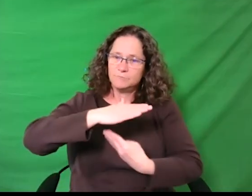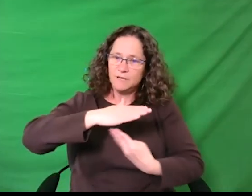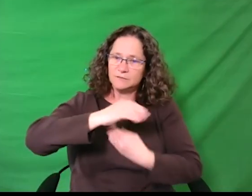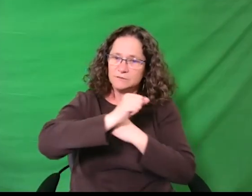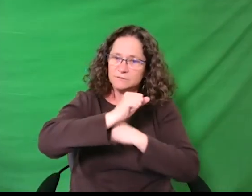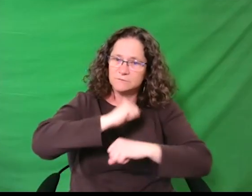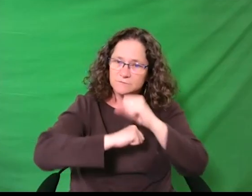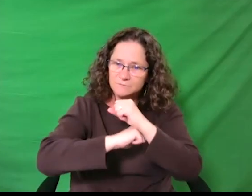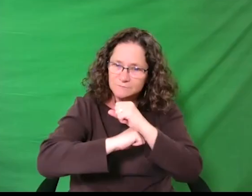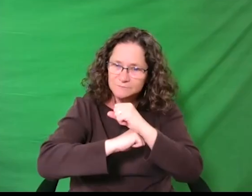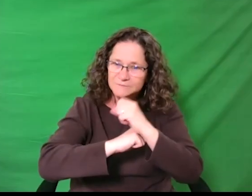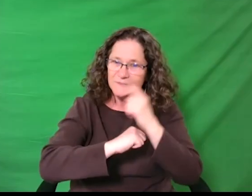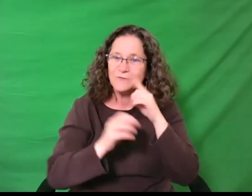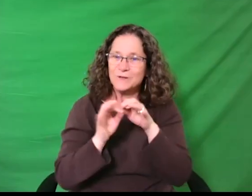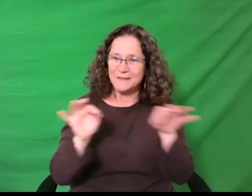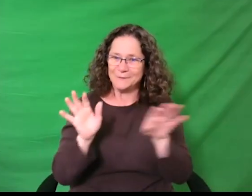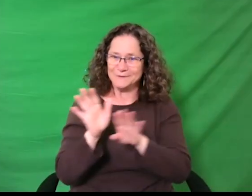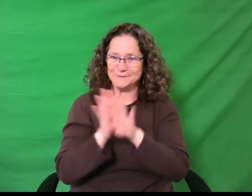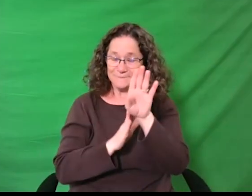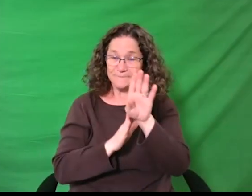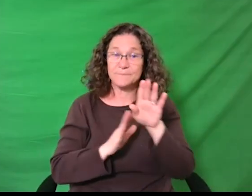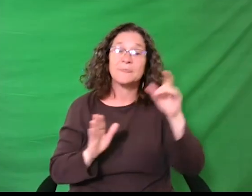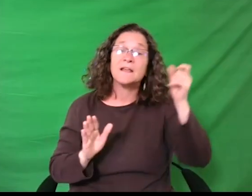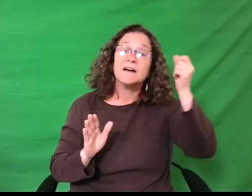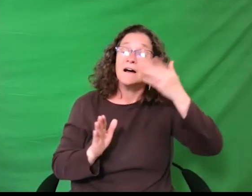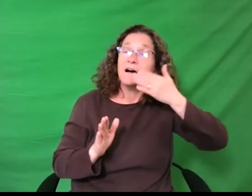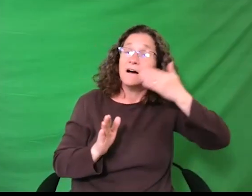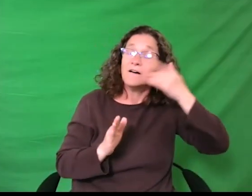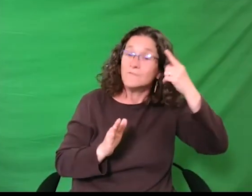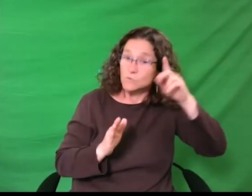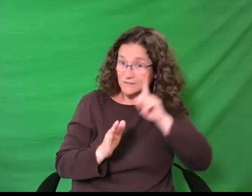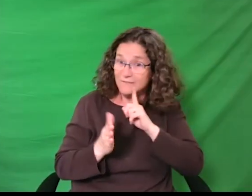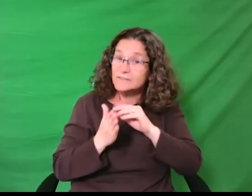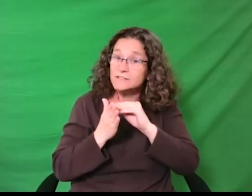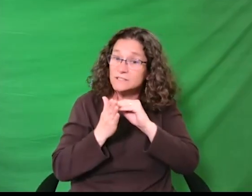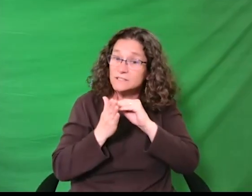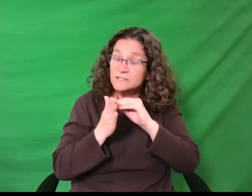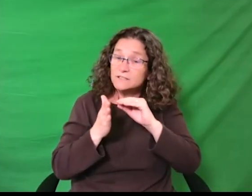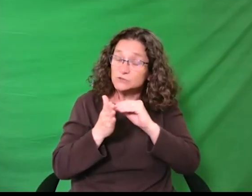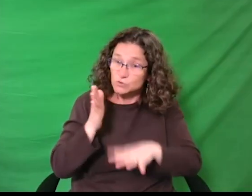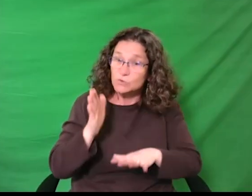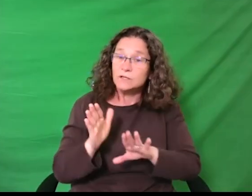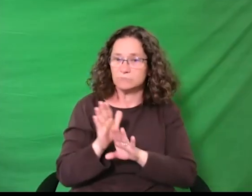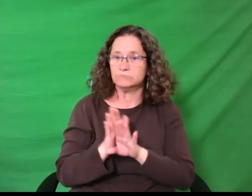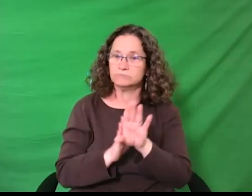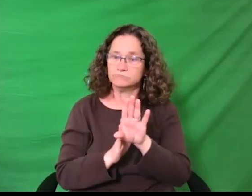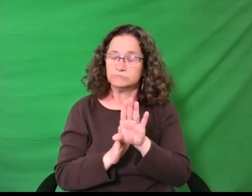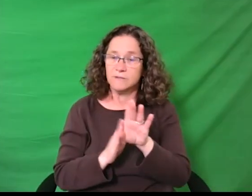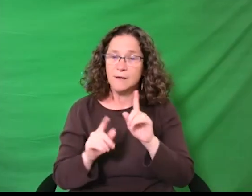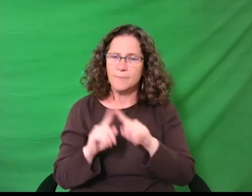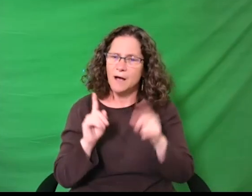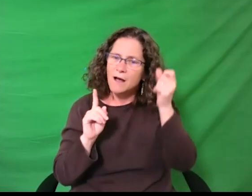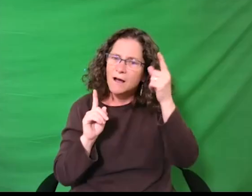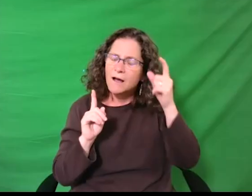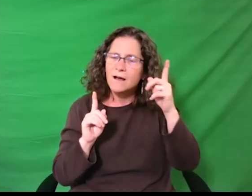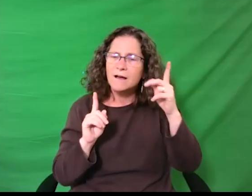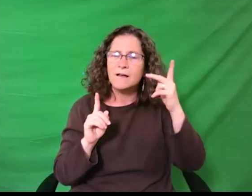with deaf children, we know that it's phonemic awareness for all children, particularly